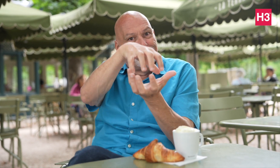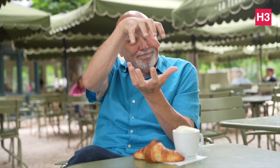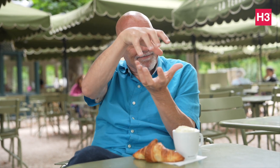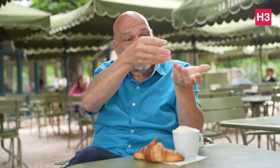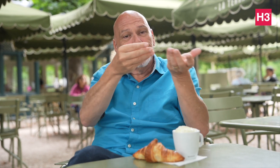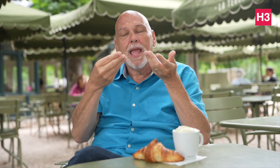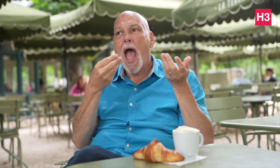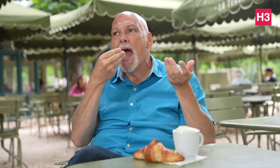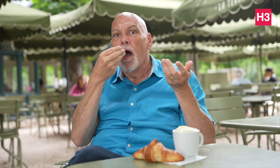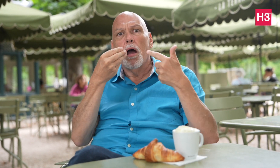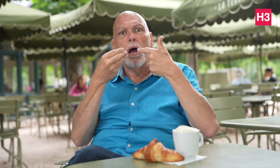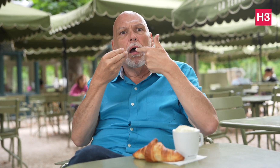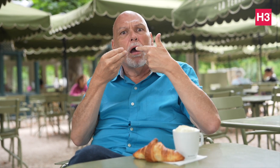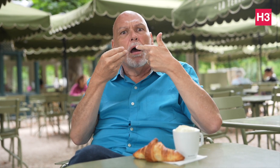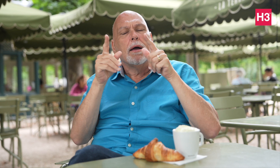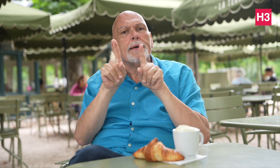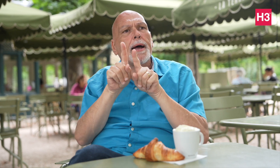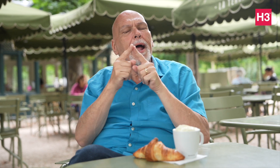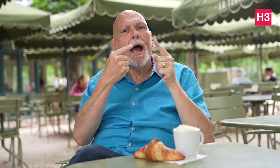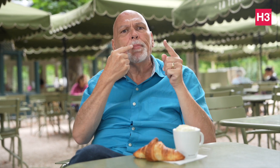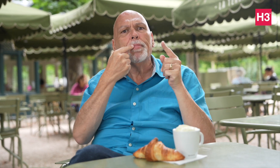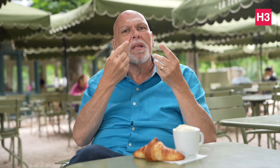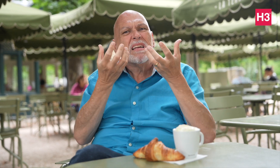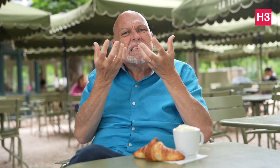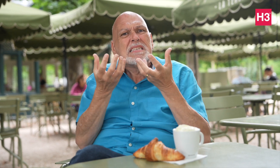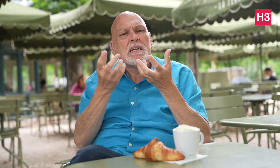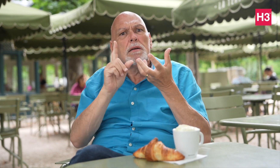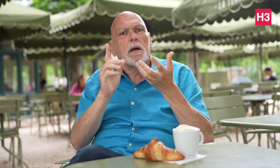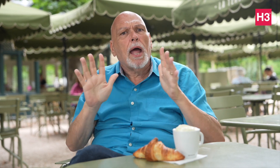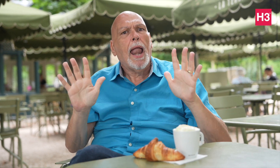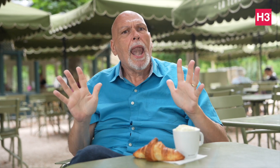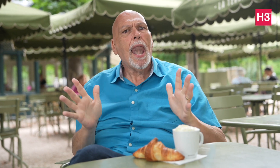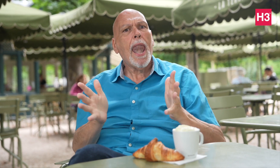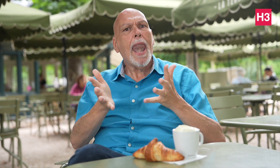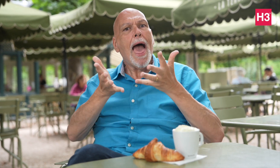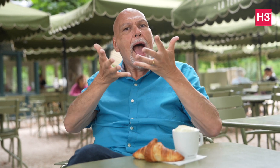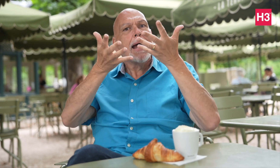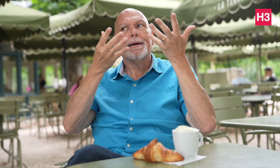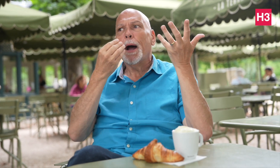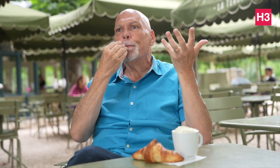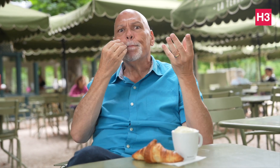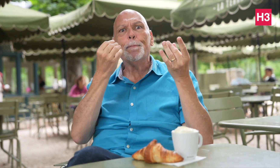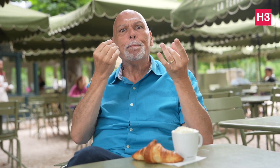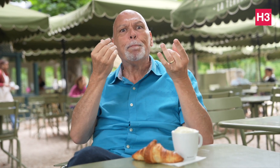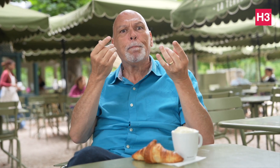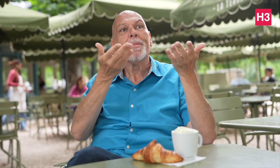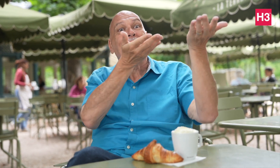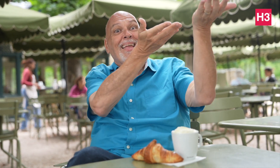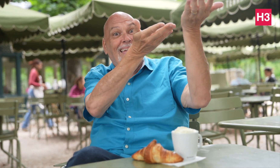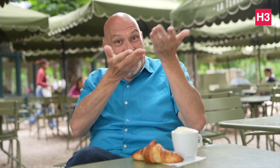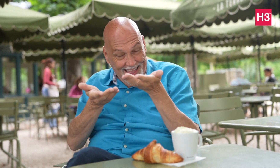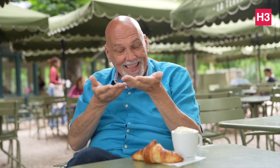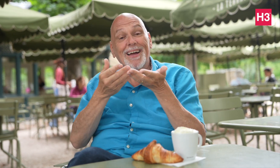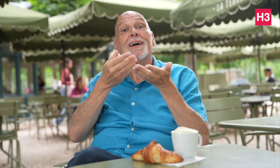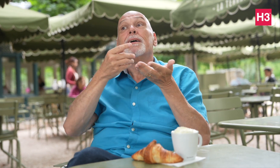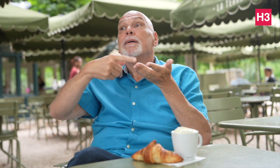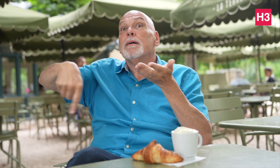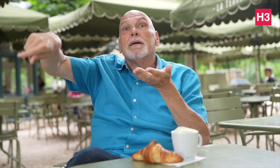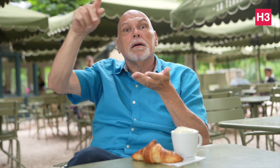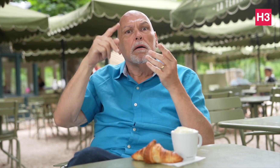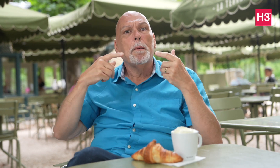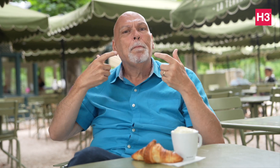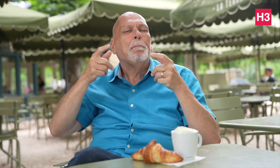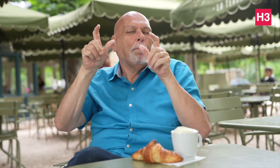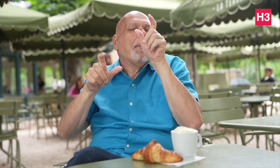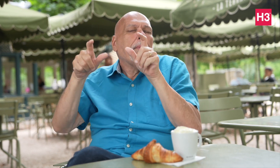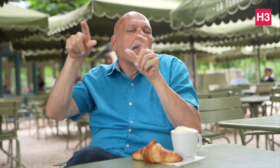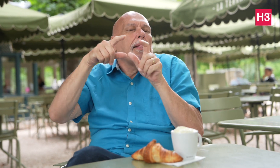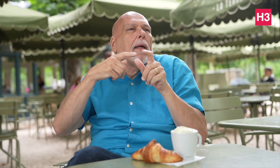to the dough and laminated it by folding and layering it multiple times.